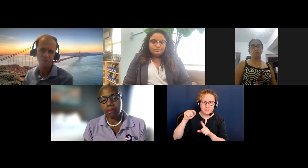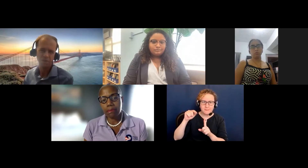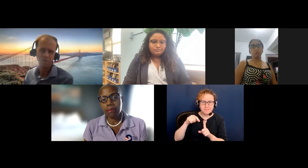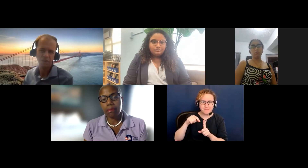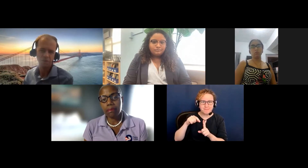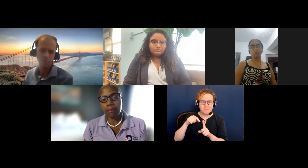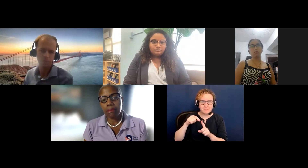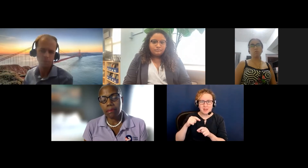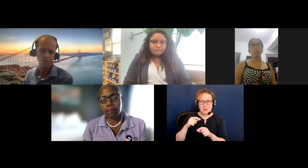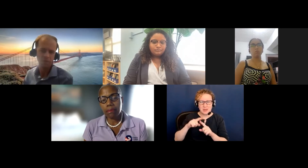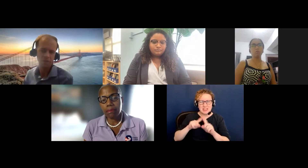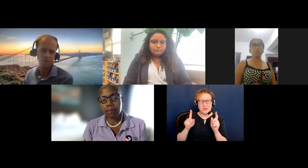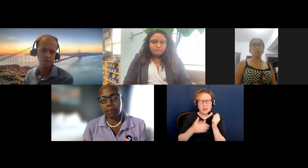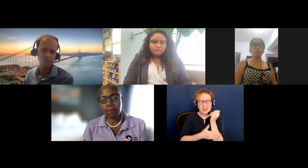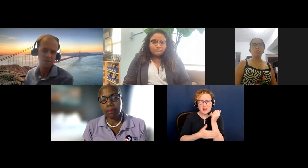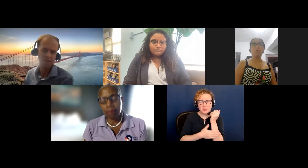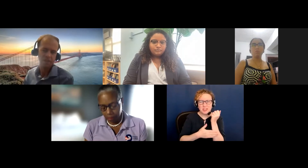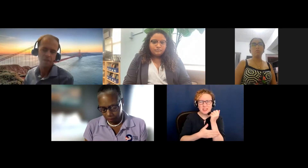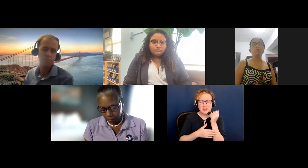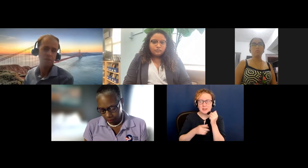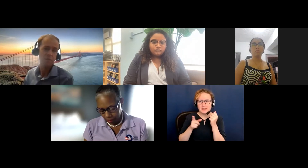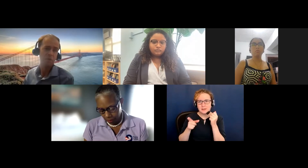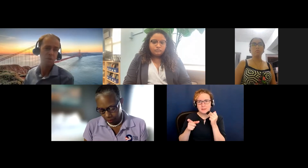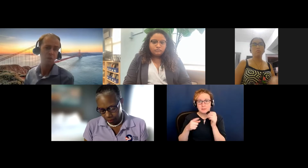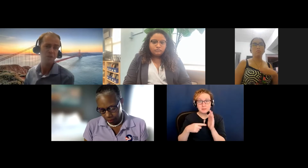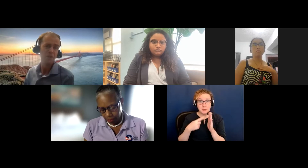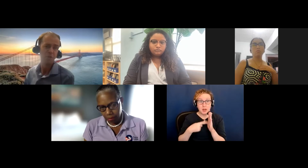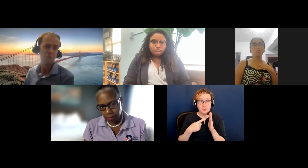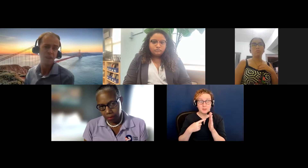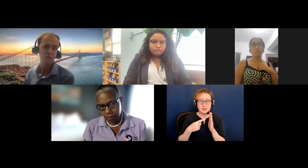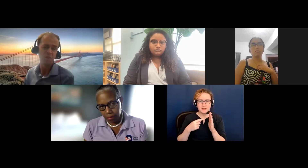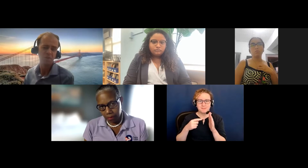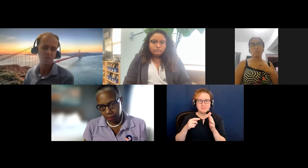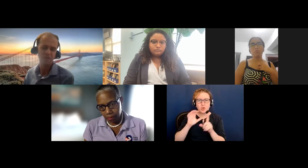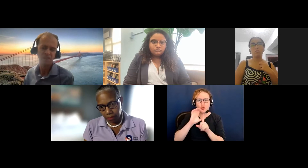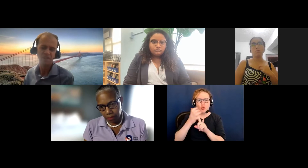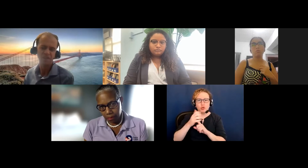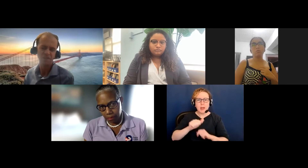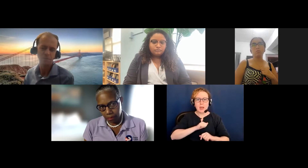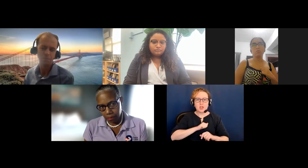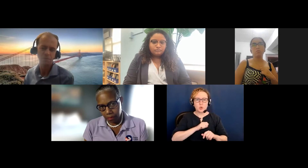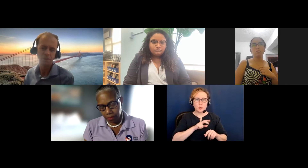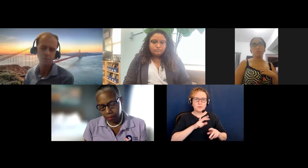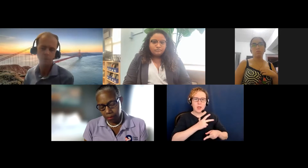to a different country, sometimes there are paternalistic cultural attitudes. Sometimes people